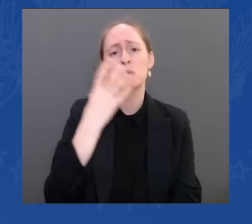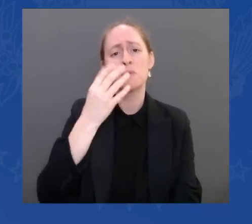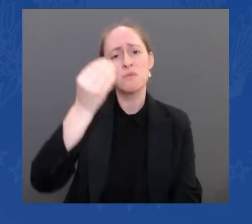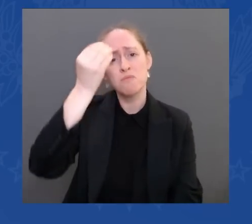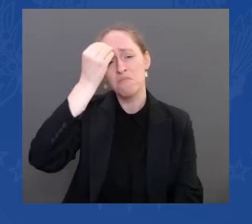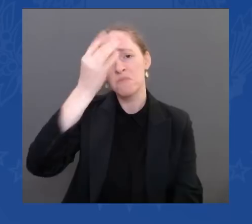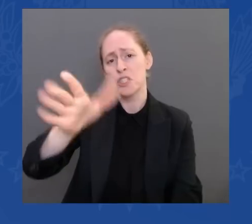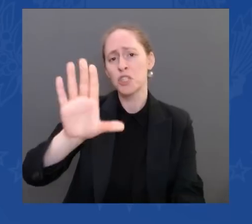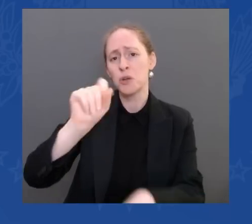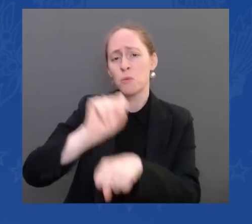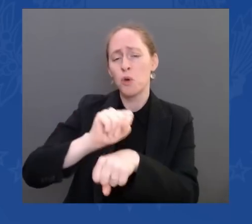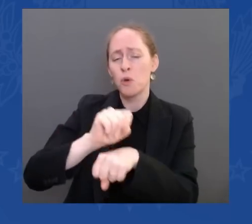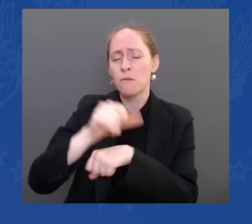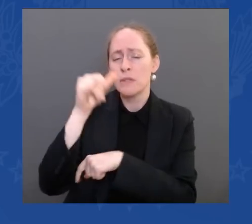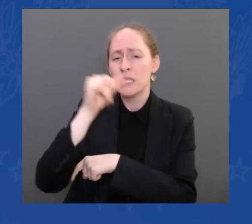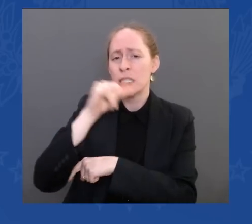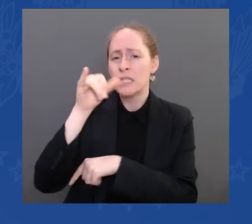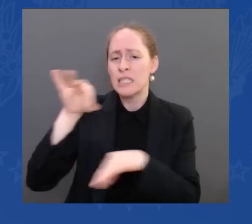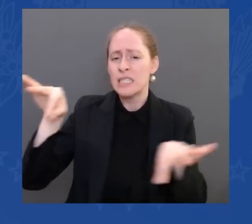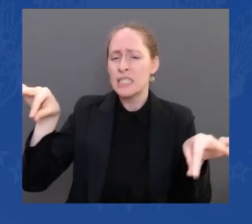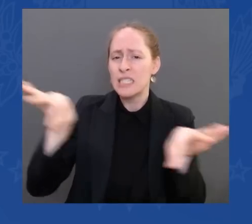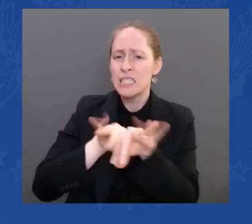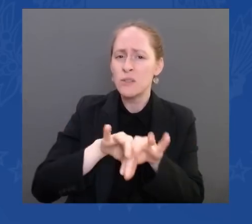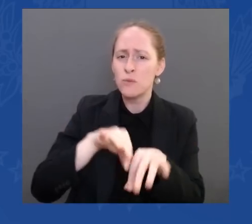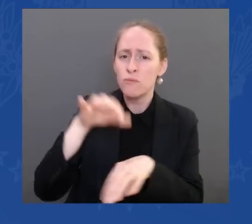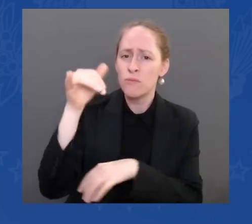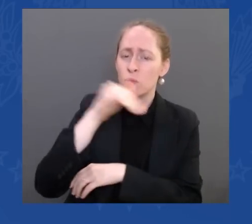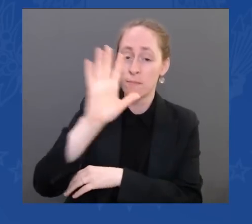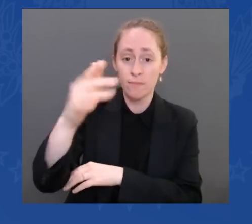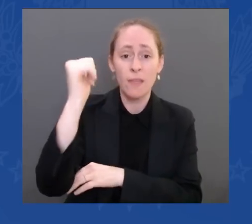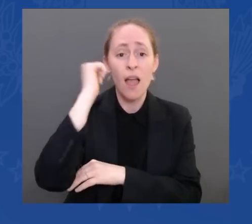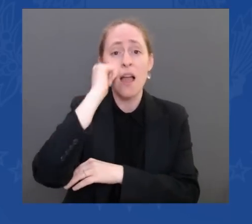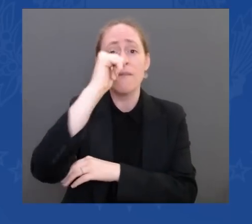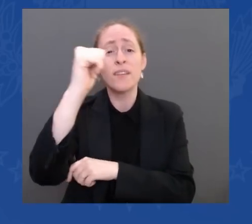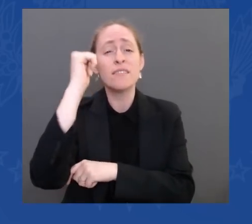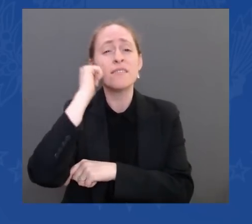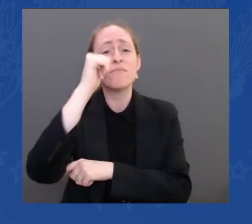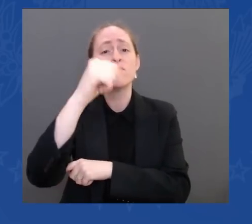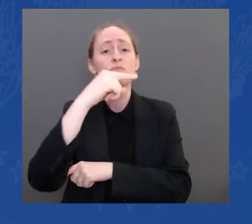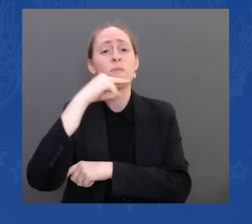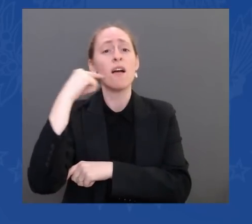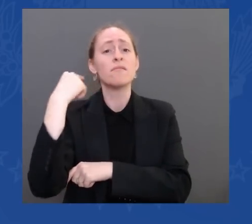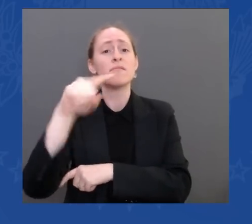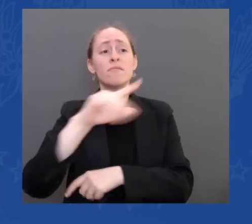by Russian forces in Ukraine, directed by Vladimir Putin. And it really is gut-wrenching.